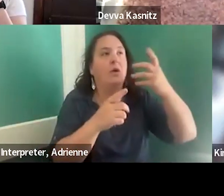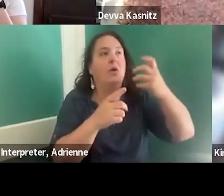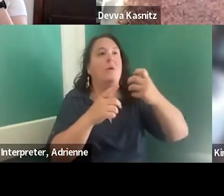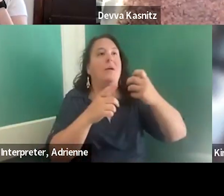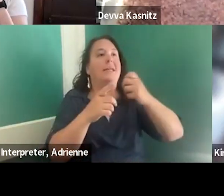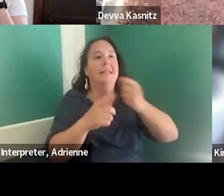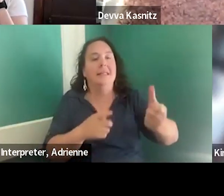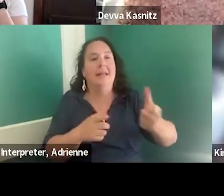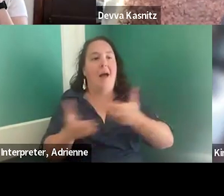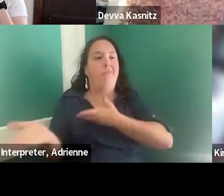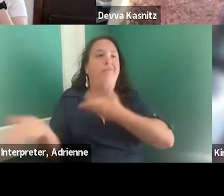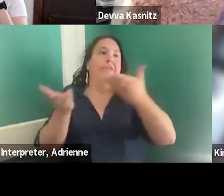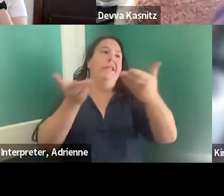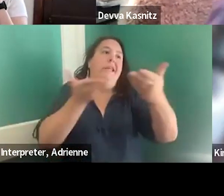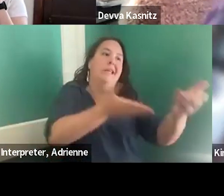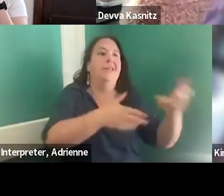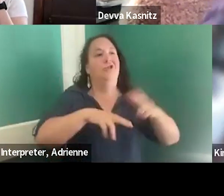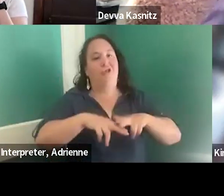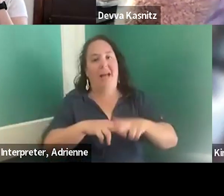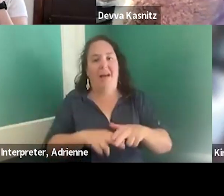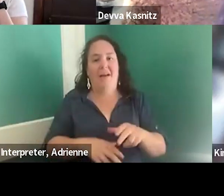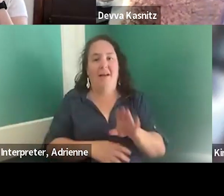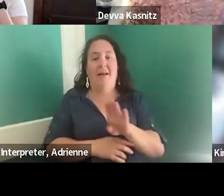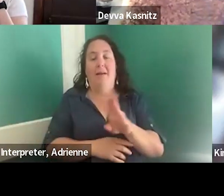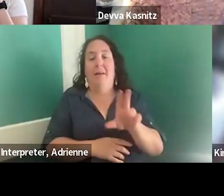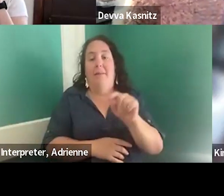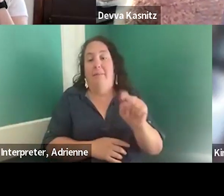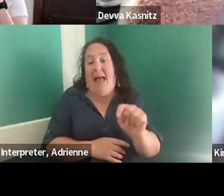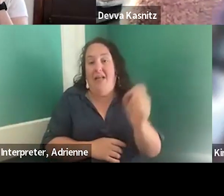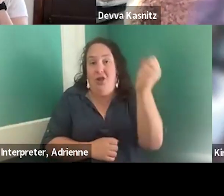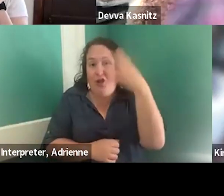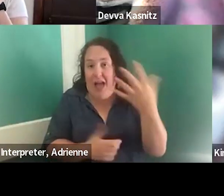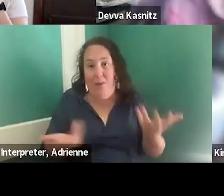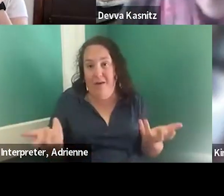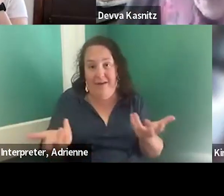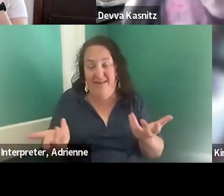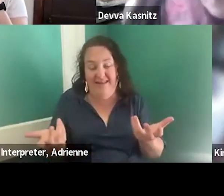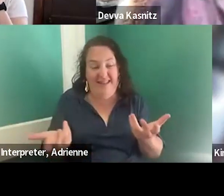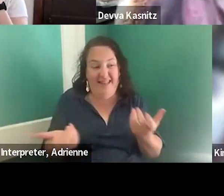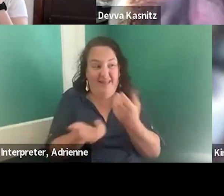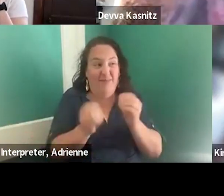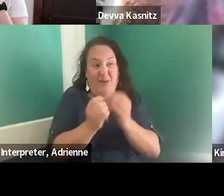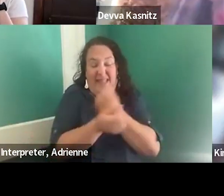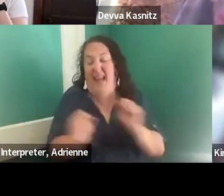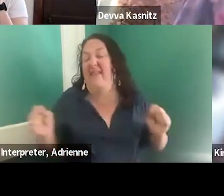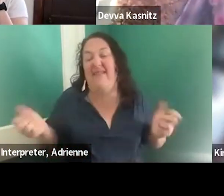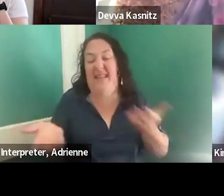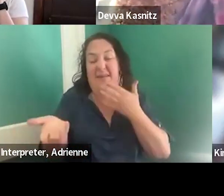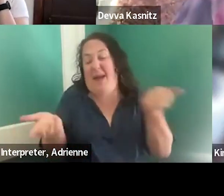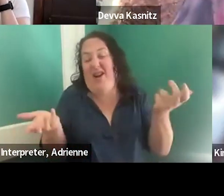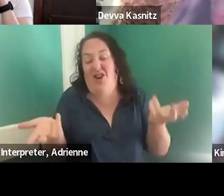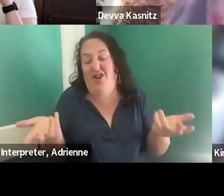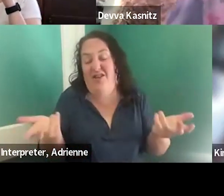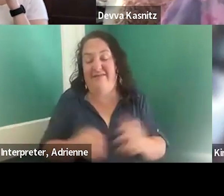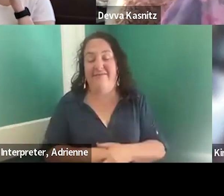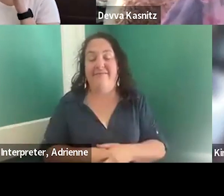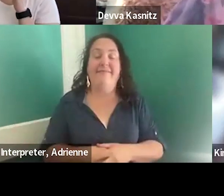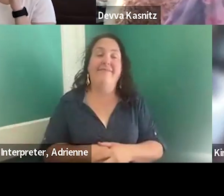But showers are much better than people give them credit for. And safer, too. So I just think about how we trade